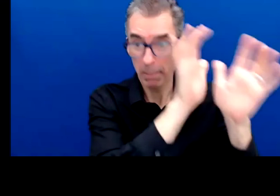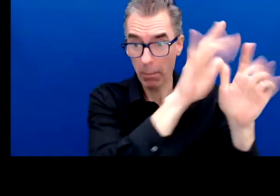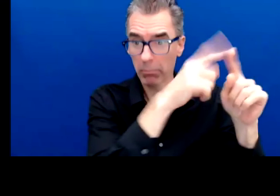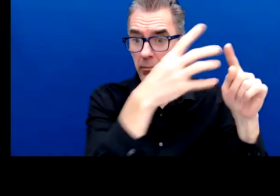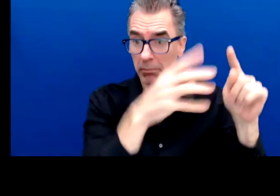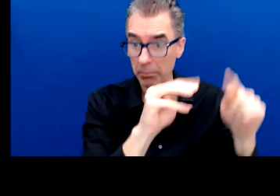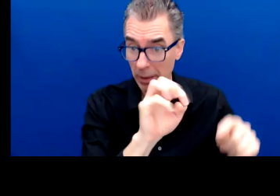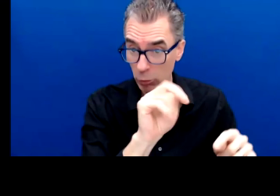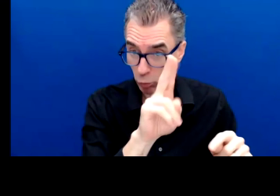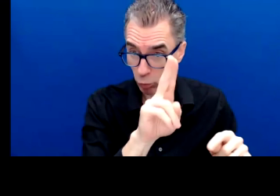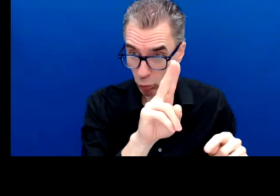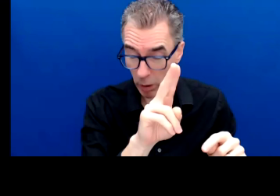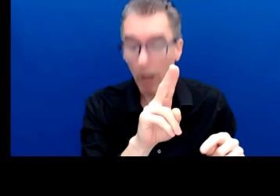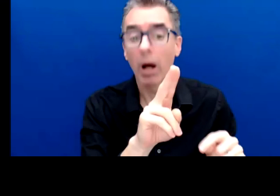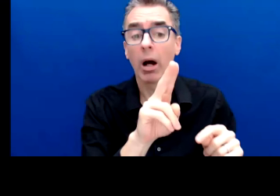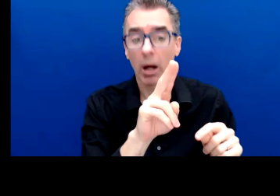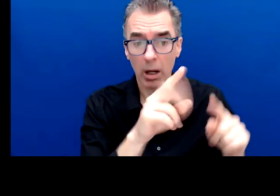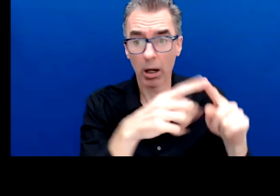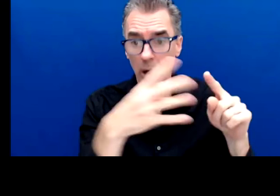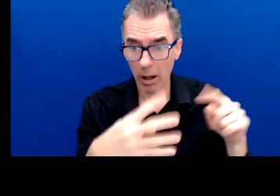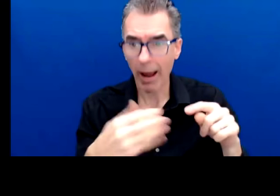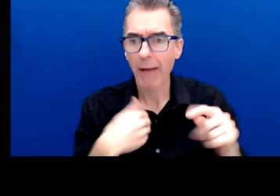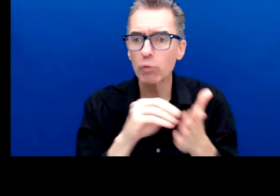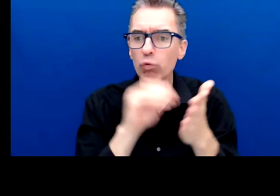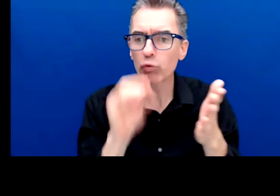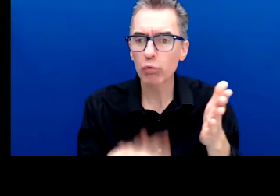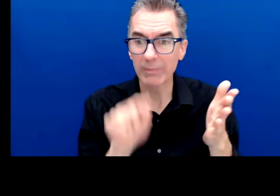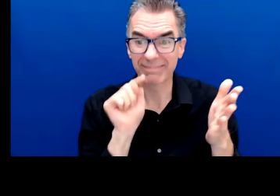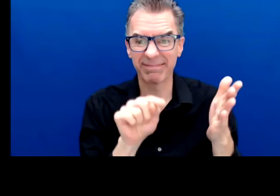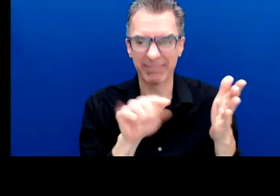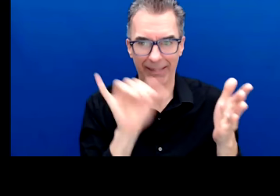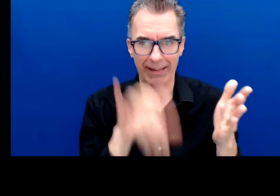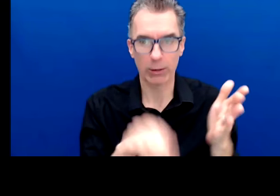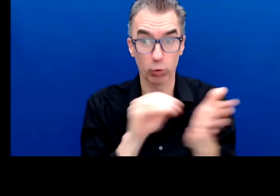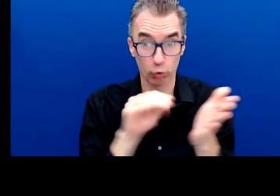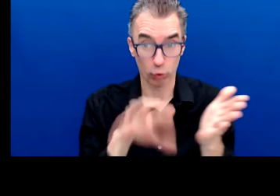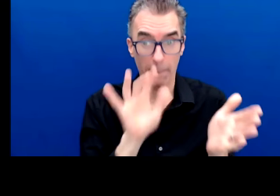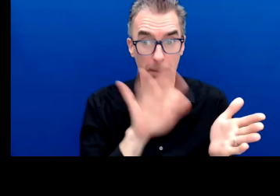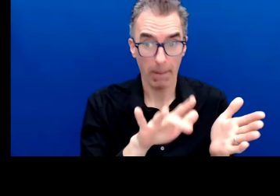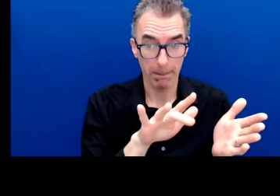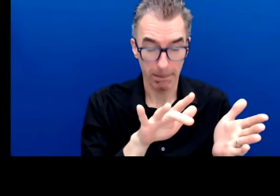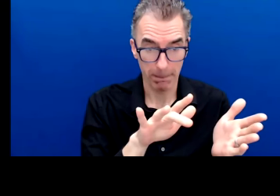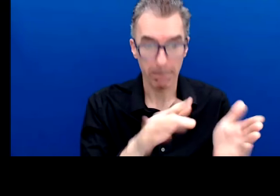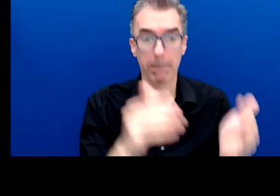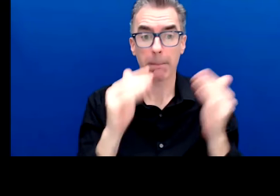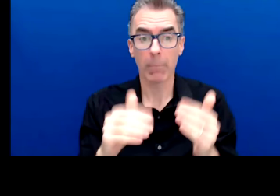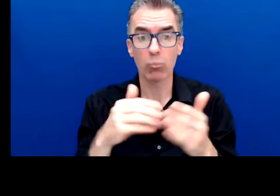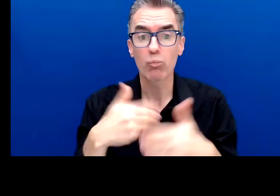and then underneath you'll have a student, it will say students right there. You'll go to progress updates on the very right hand side.